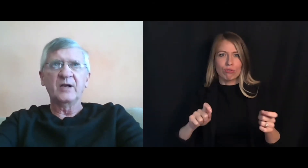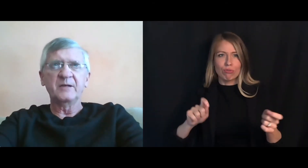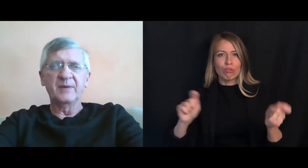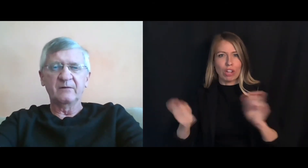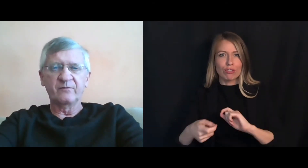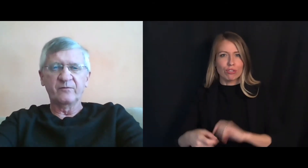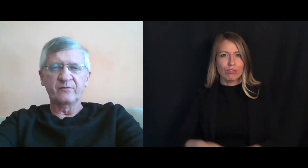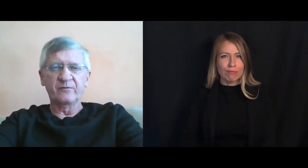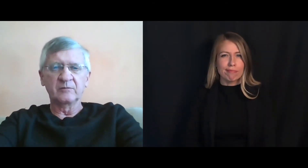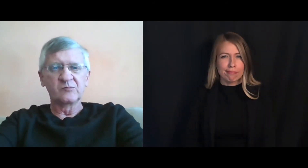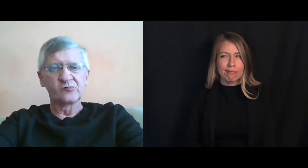I thought about it further